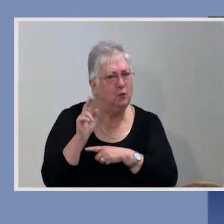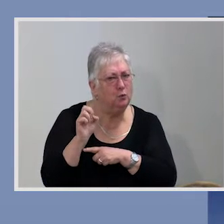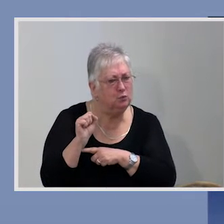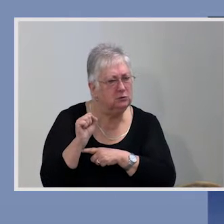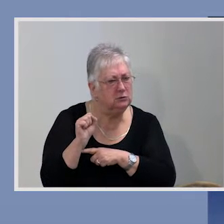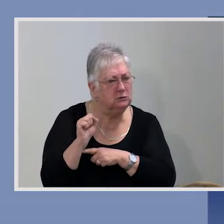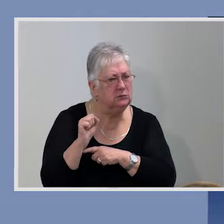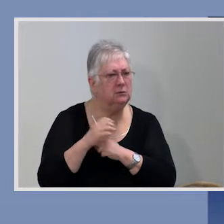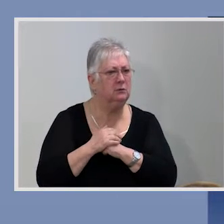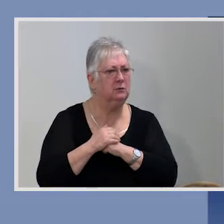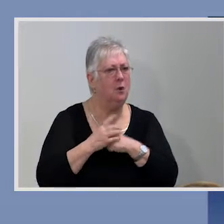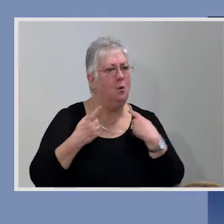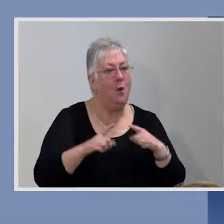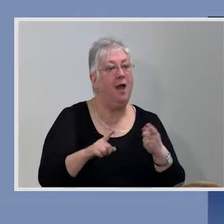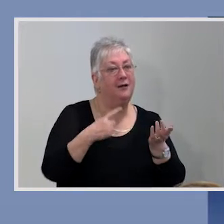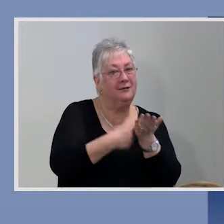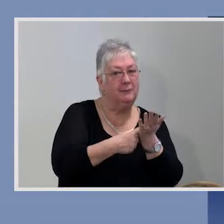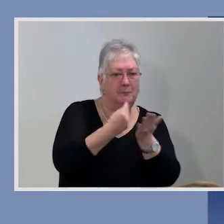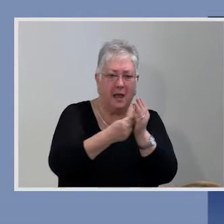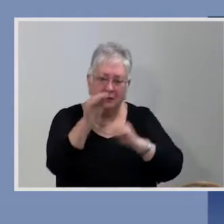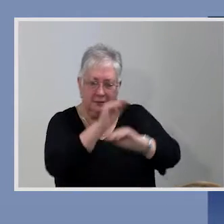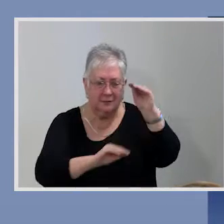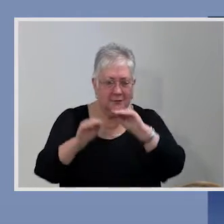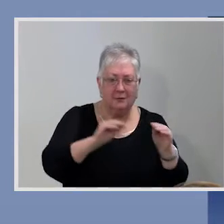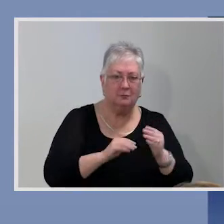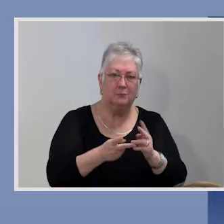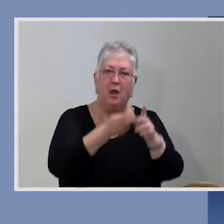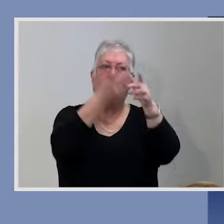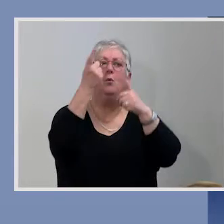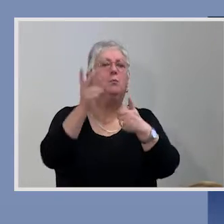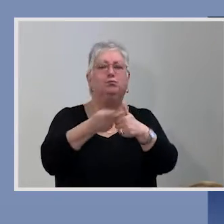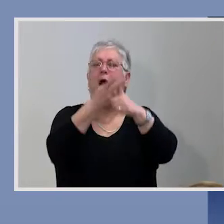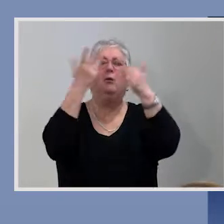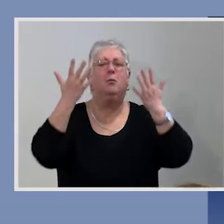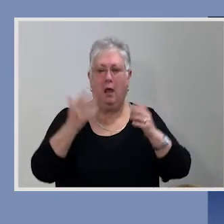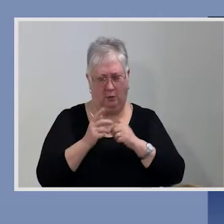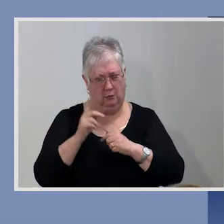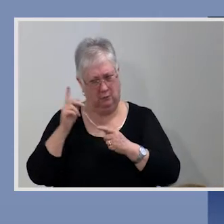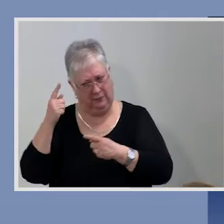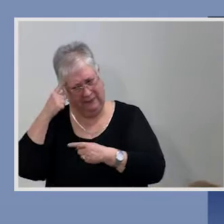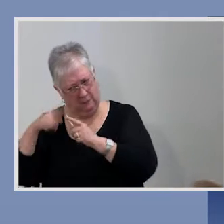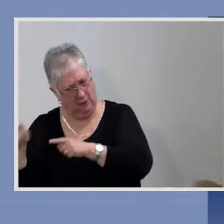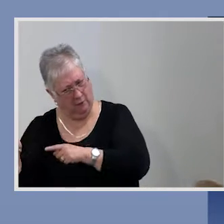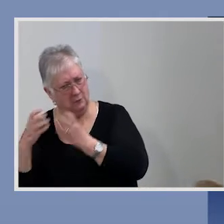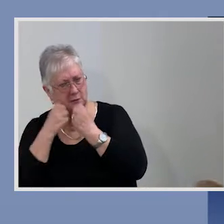GOING TO HAVE TO MAKE SOME TOUGH CHOICES IN THIS BUDGET PROCESS. AND YOU'RE GOING TO BE A PART OF THOSE TOUGH CHOICES.